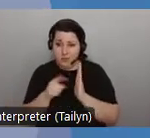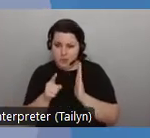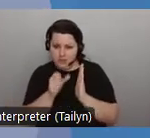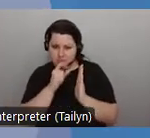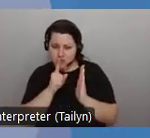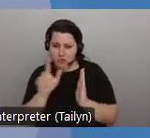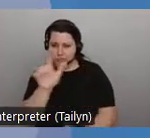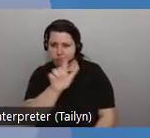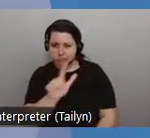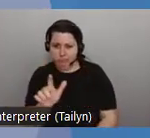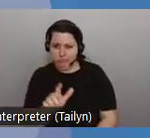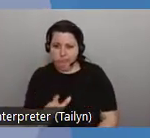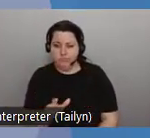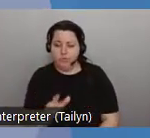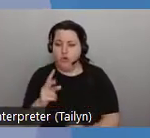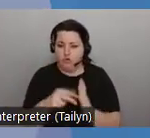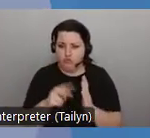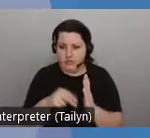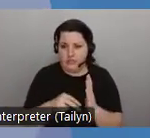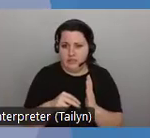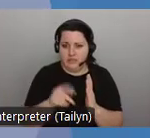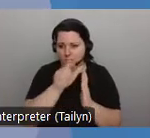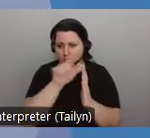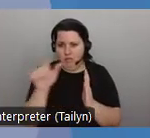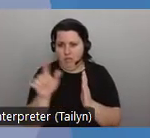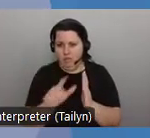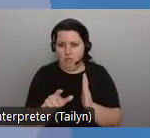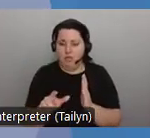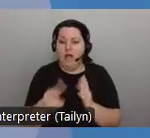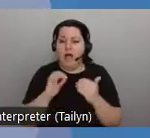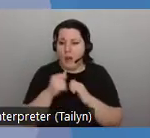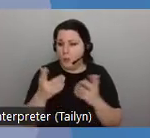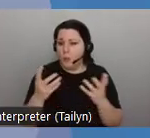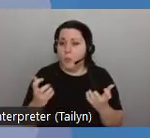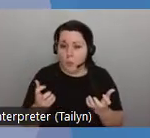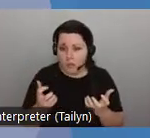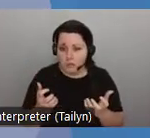there, that kind of set up can change your reading order, so double check that once you've completed it. Make sure